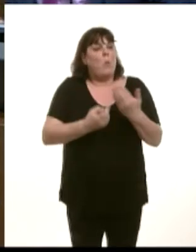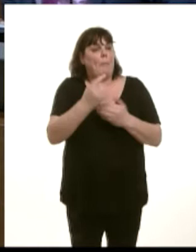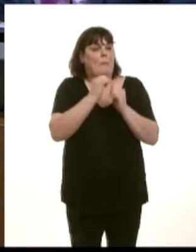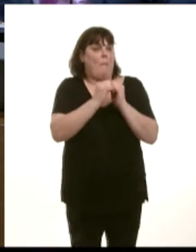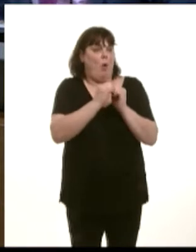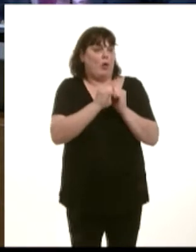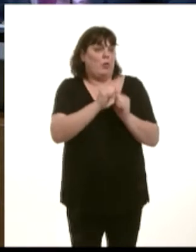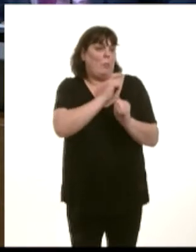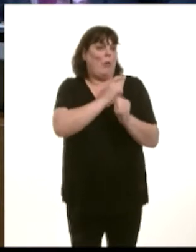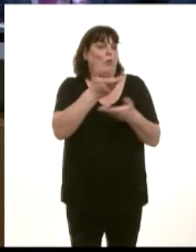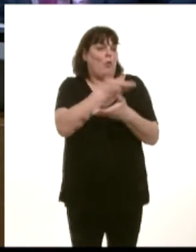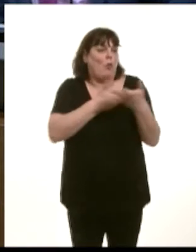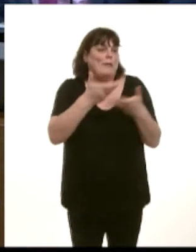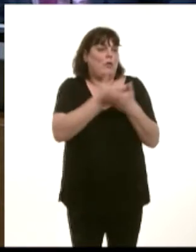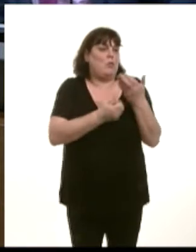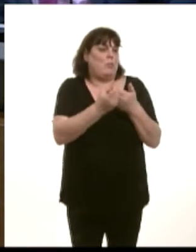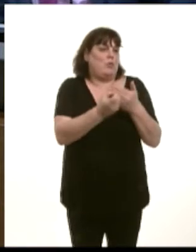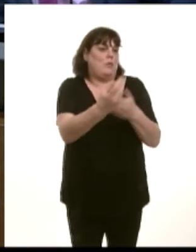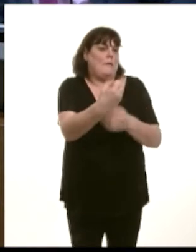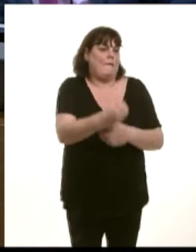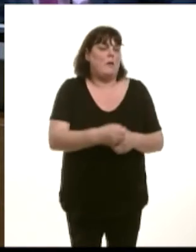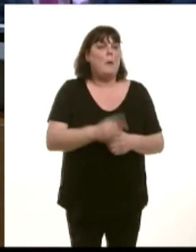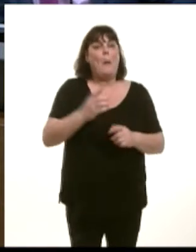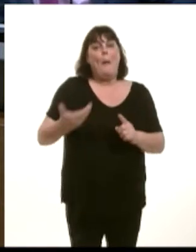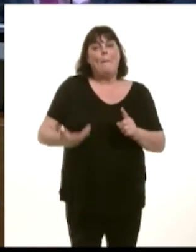Businesses base their business plans on what they think the price of their product is going